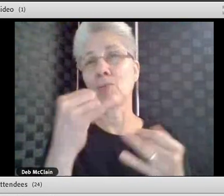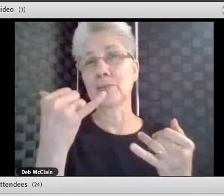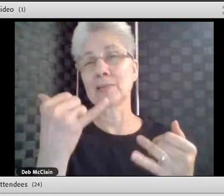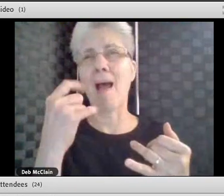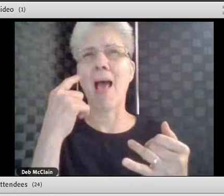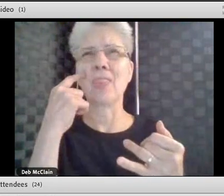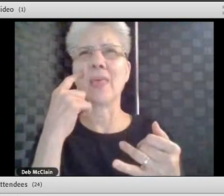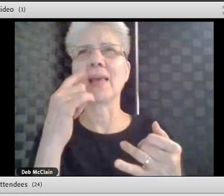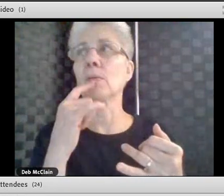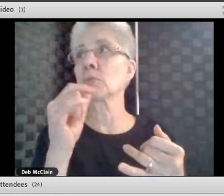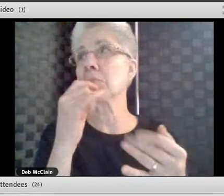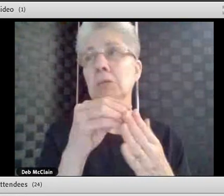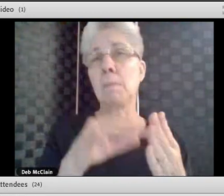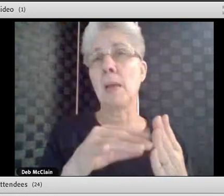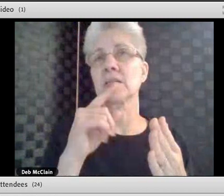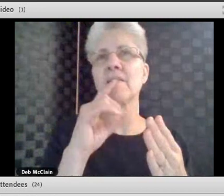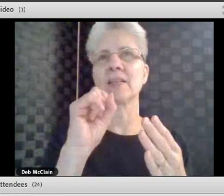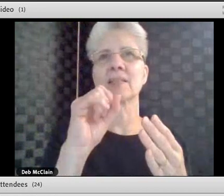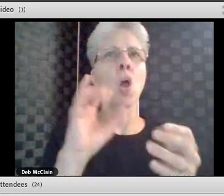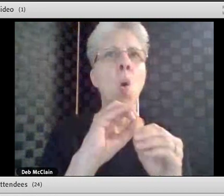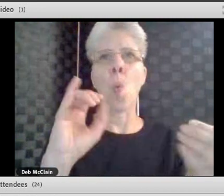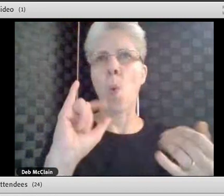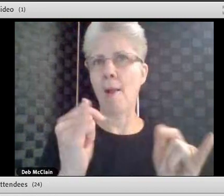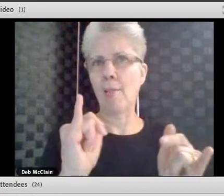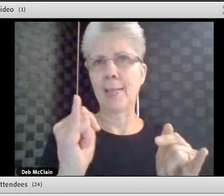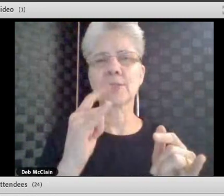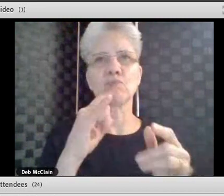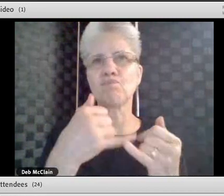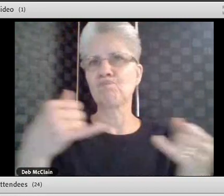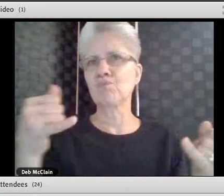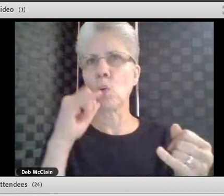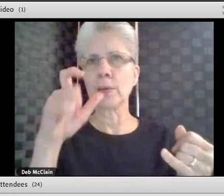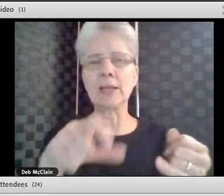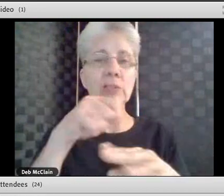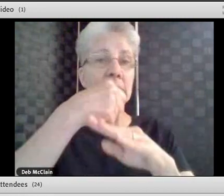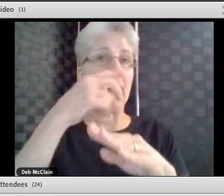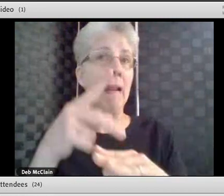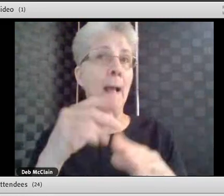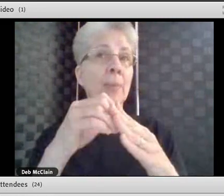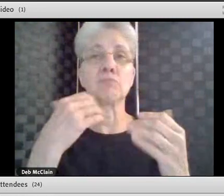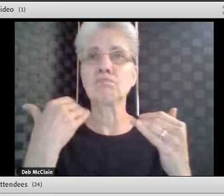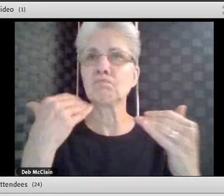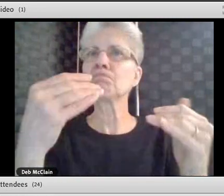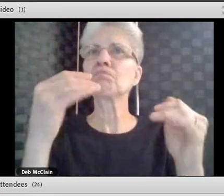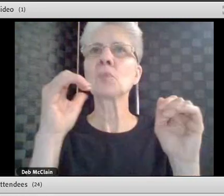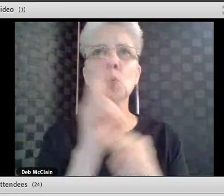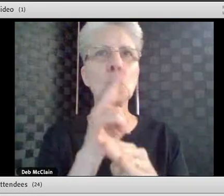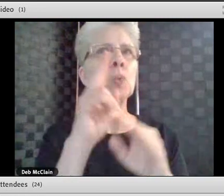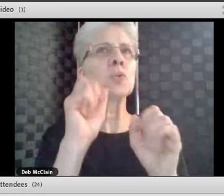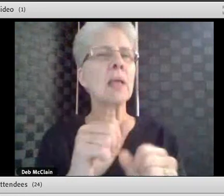Oculus Go is about $200 now, I believe, which is not expensive. It's wireless. You just need to set it up,